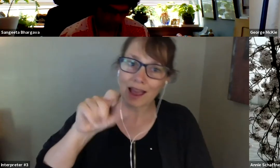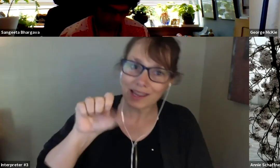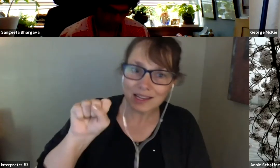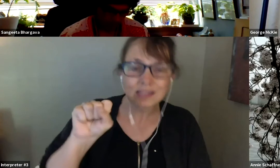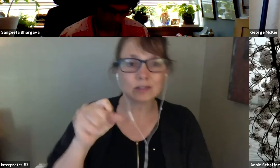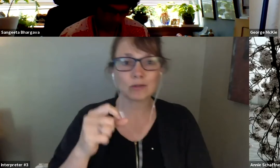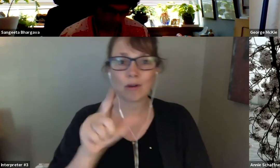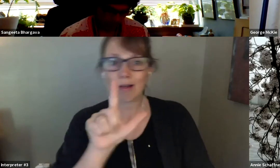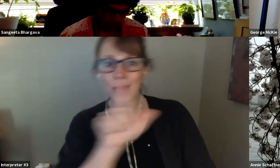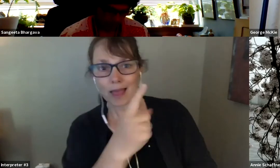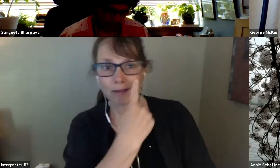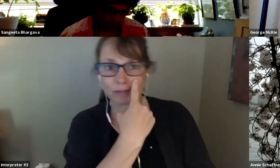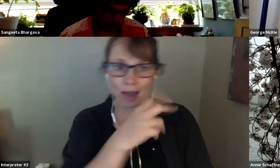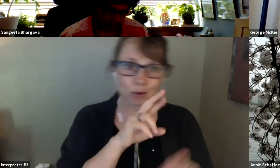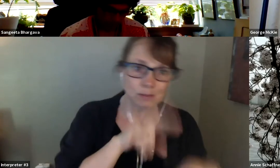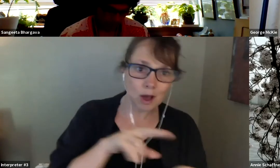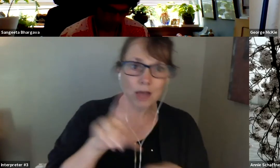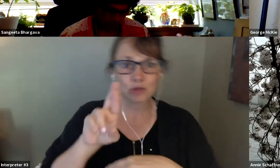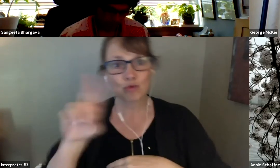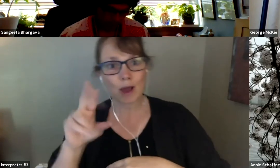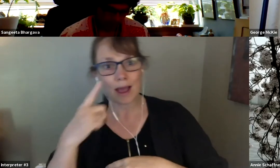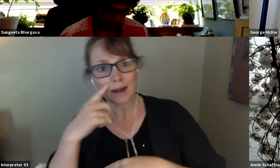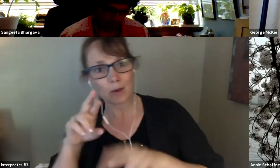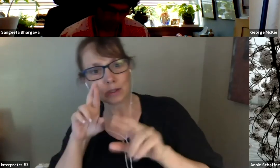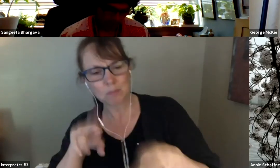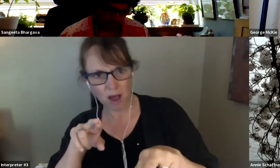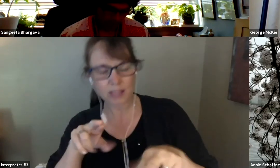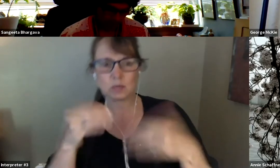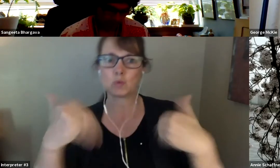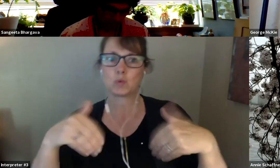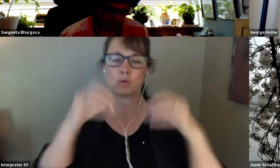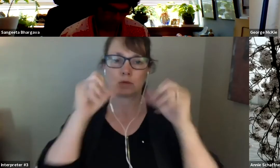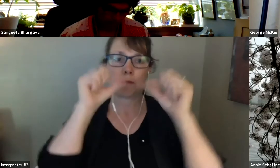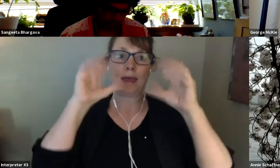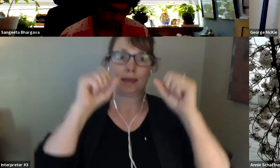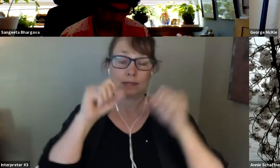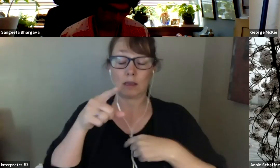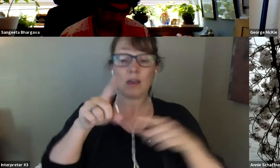responses is pretty remarkable. And I think the community needs to get together as a whole